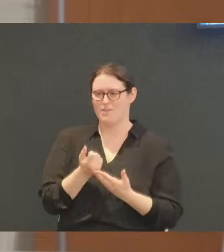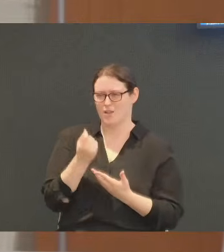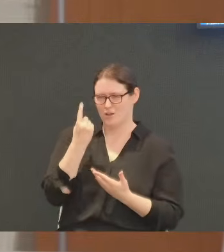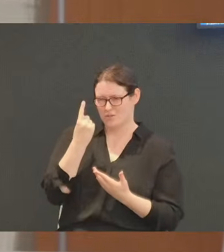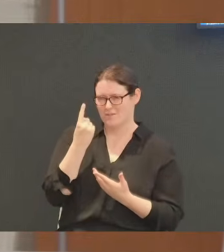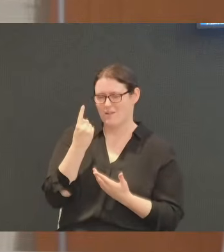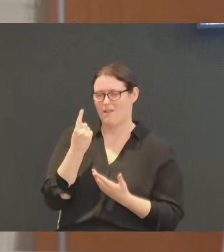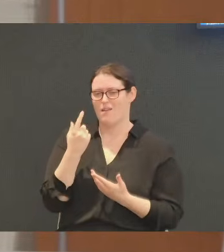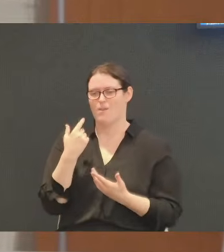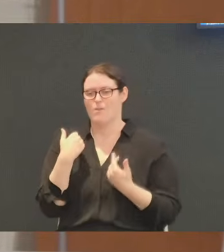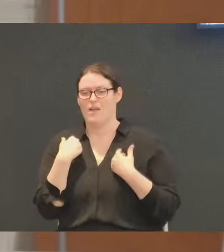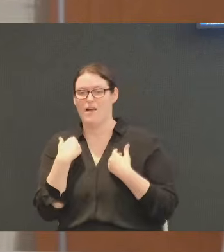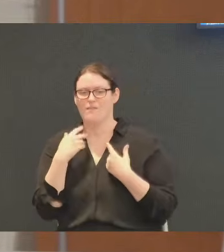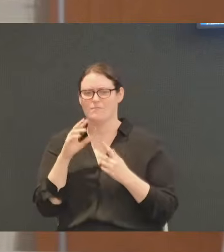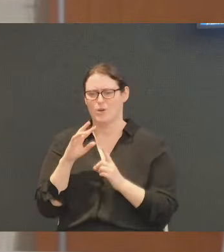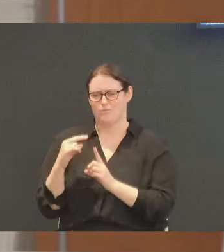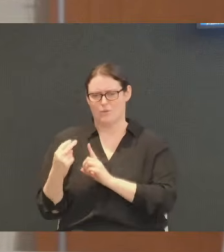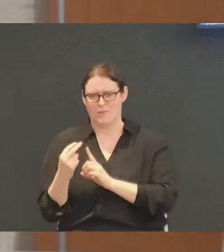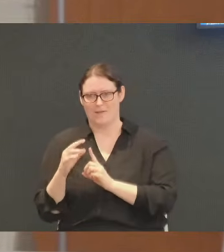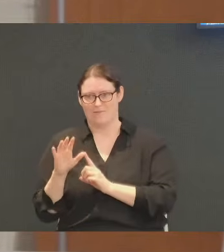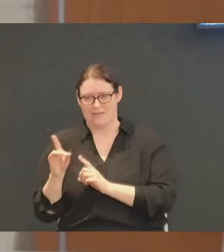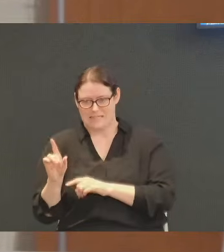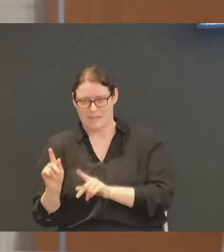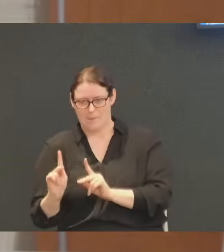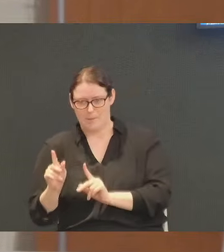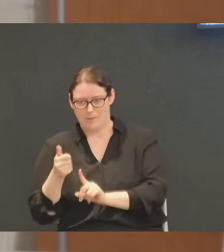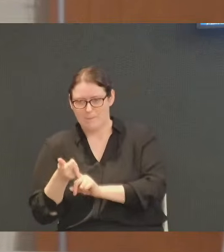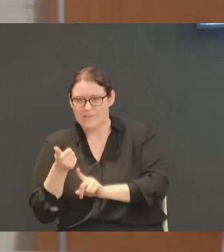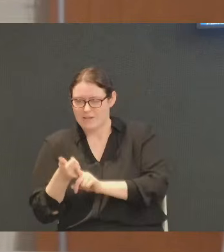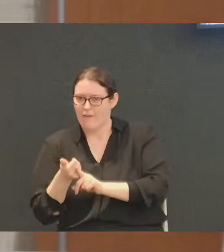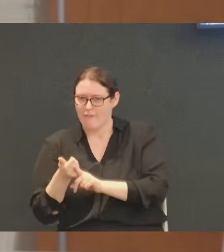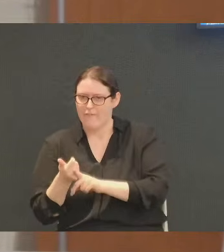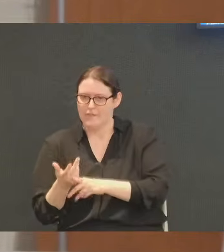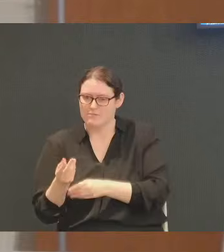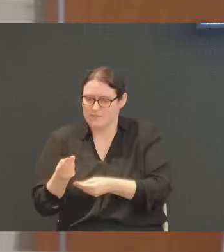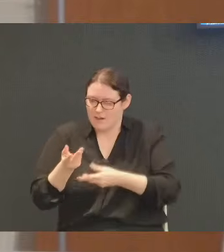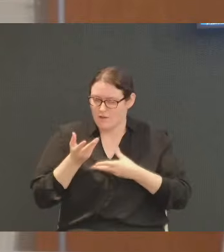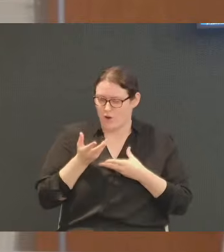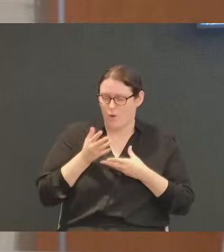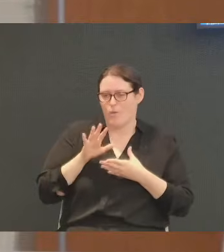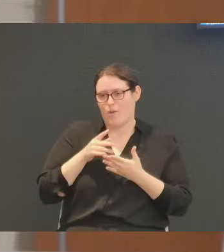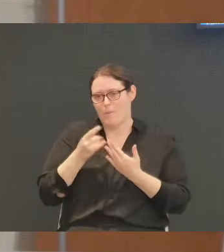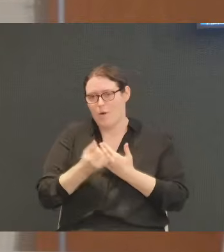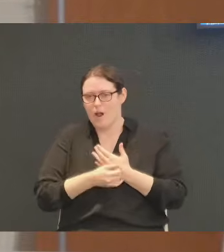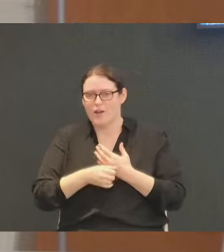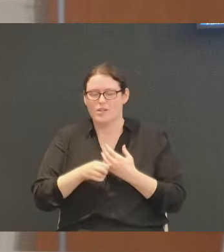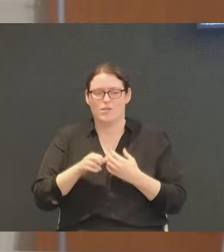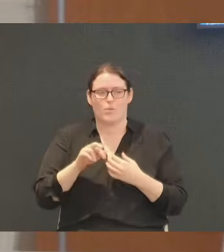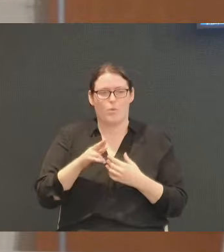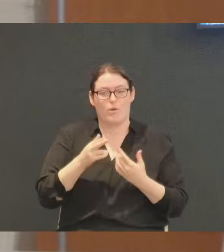we've got the lens of people with disabilities on projects and procedures that we implement and they